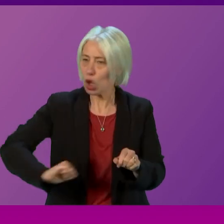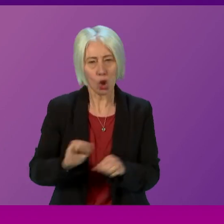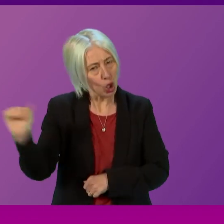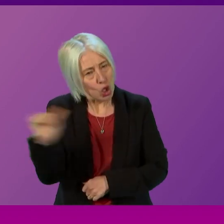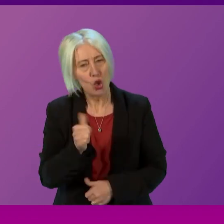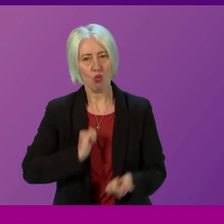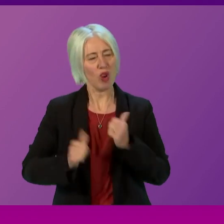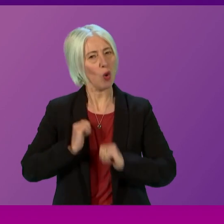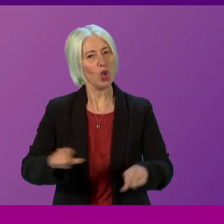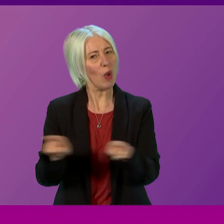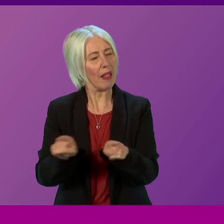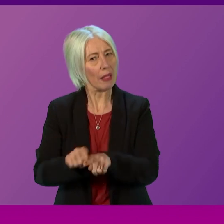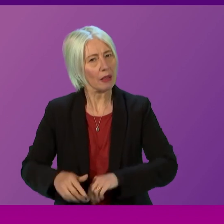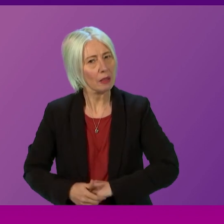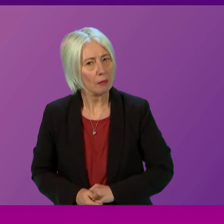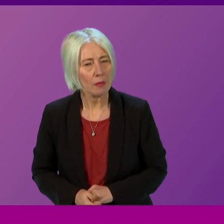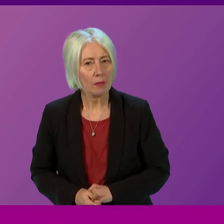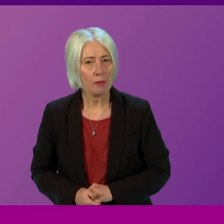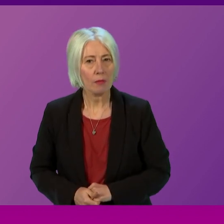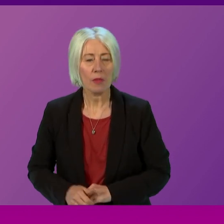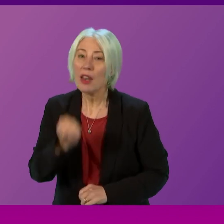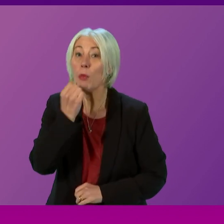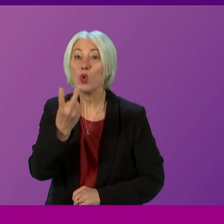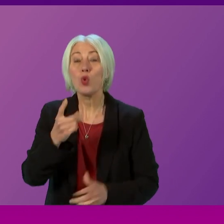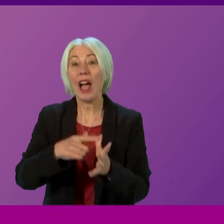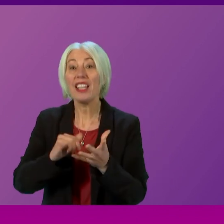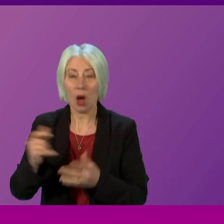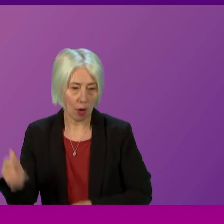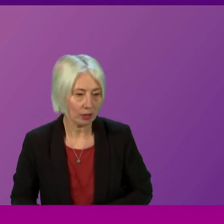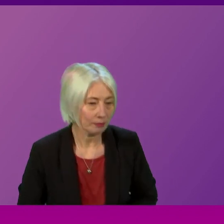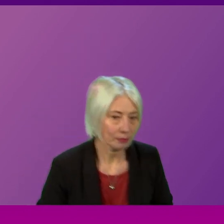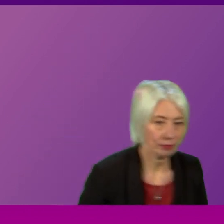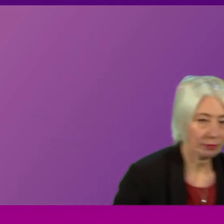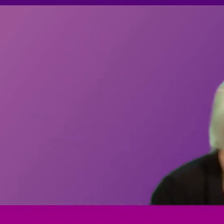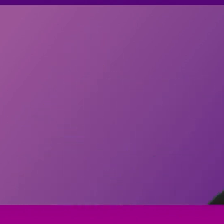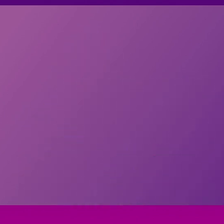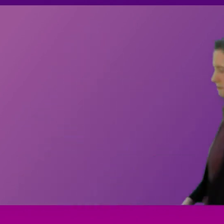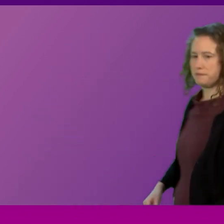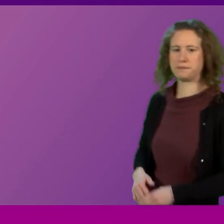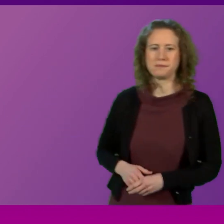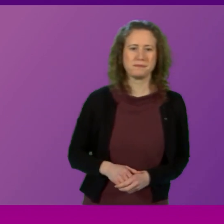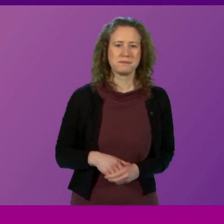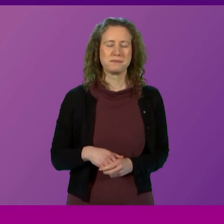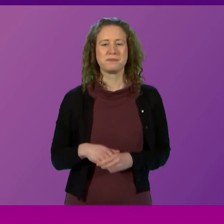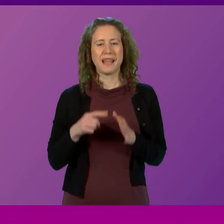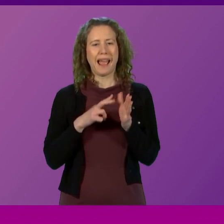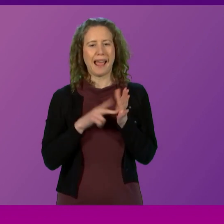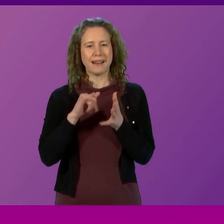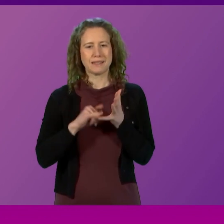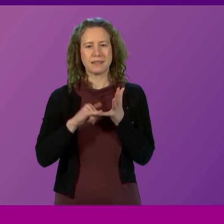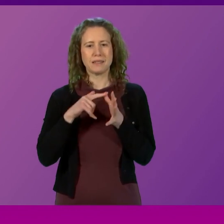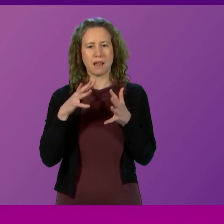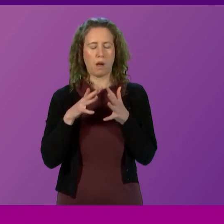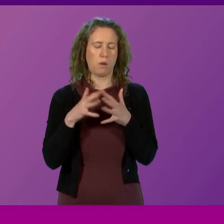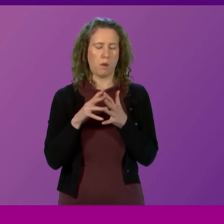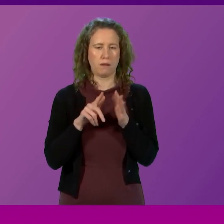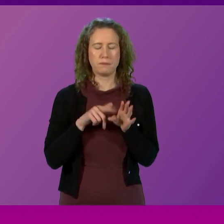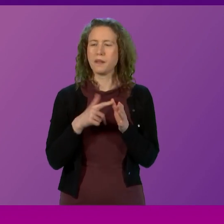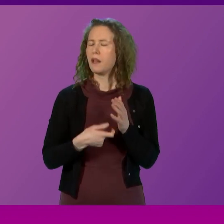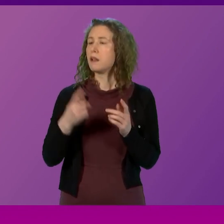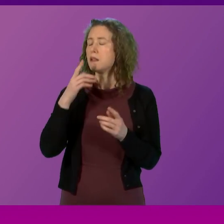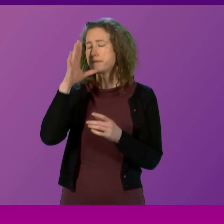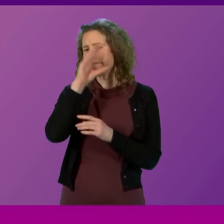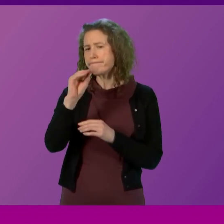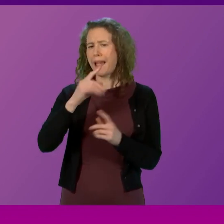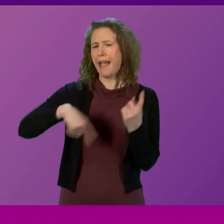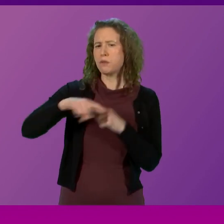Everybody in our country has been touched by cancer, either directly or through a family